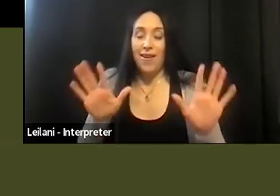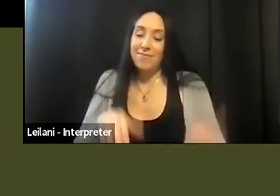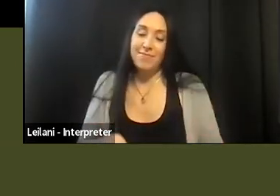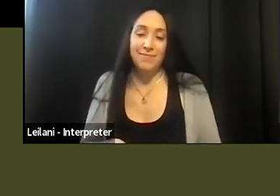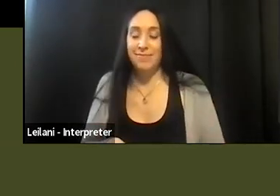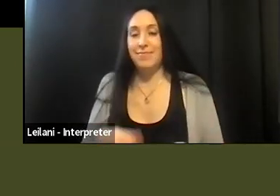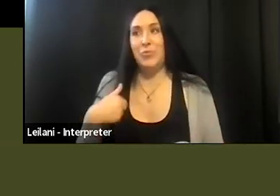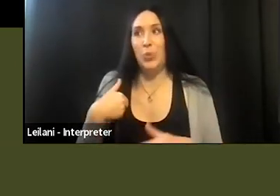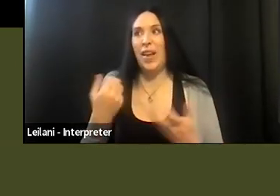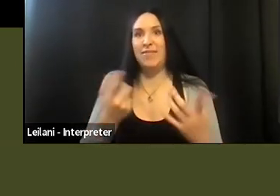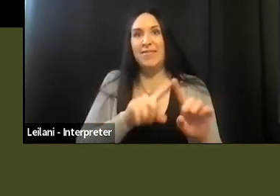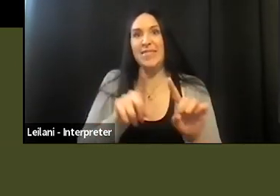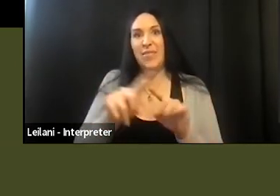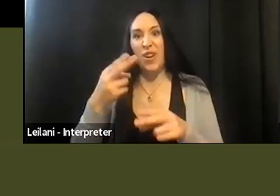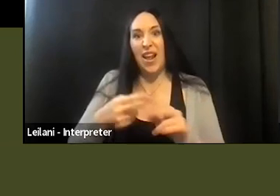Some of you may know us as CCDH.